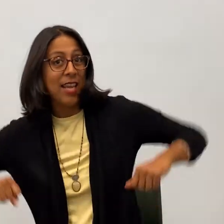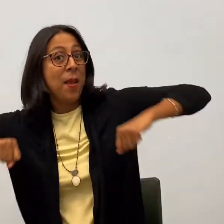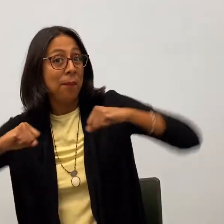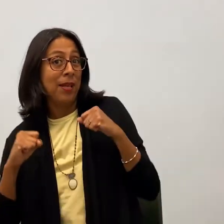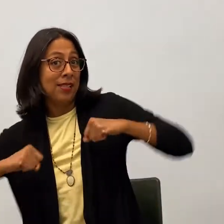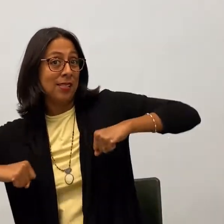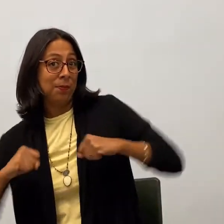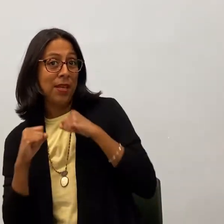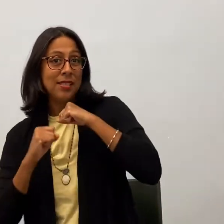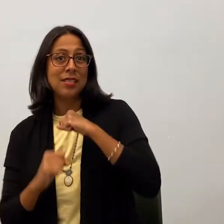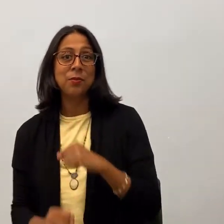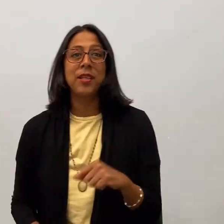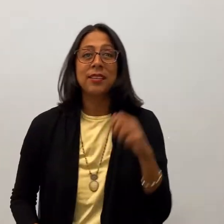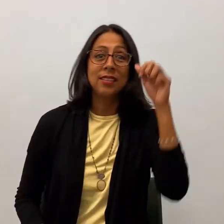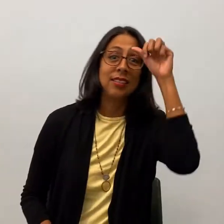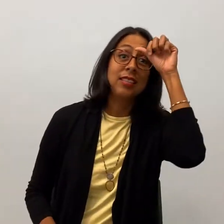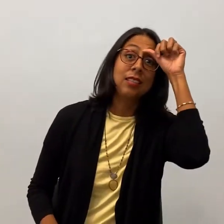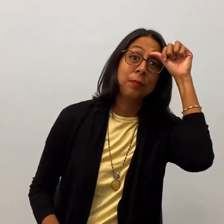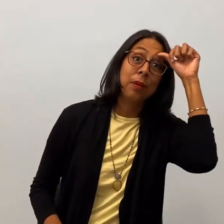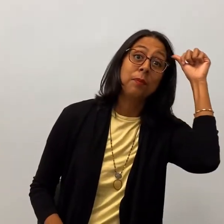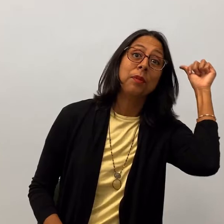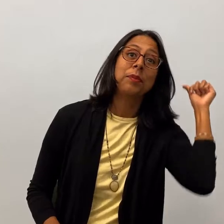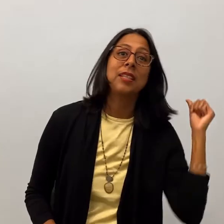Buzz buzz went the little bumble bee